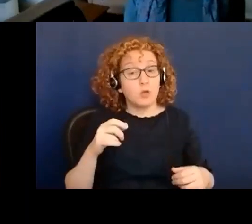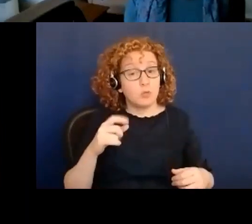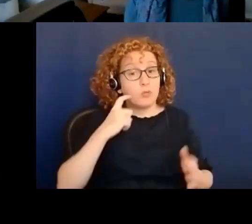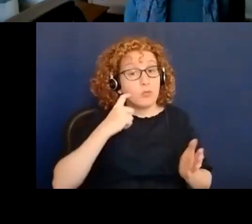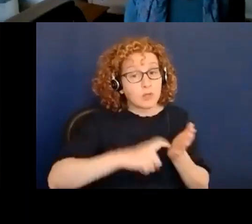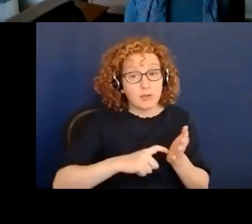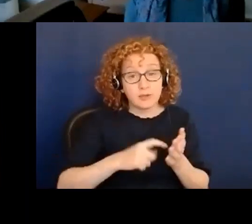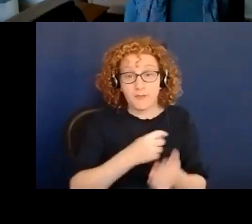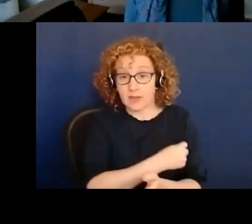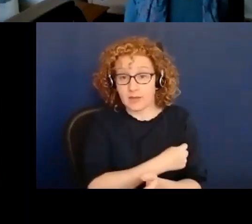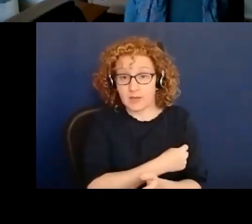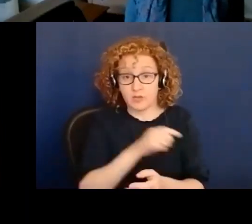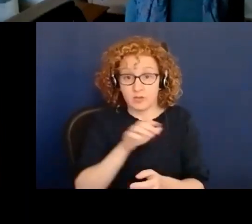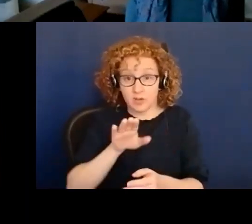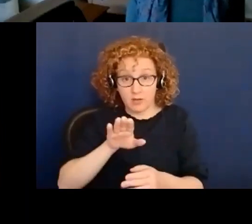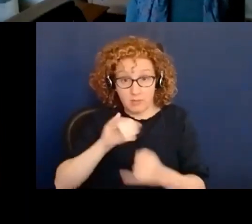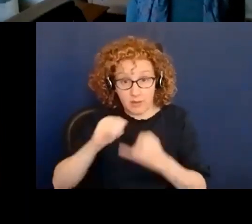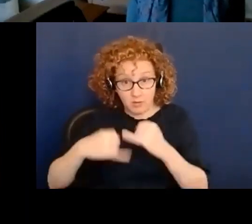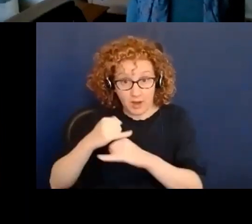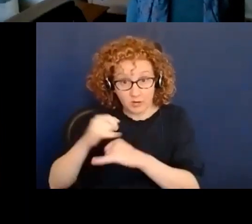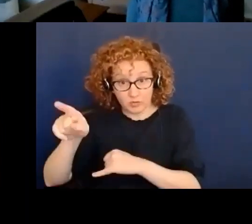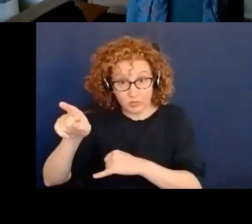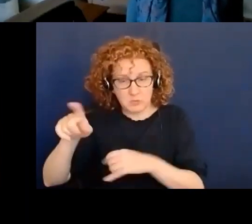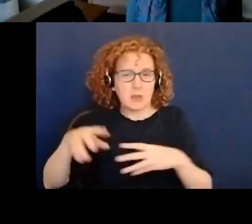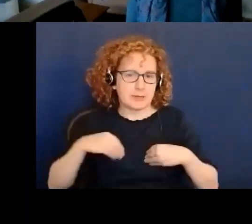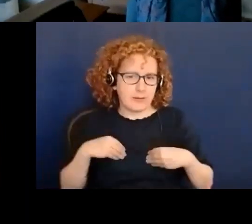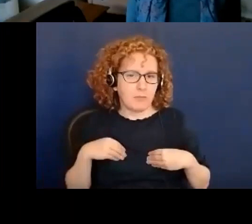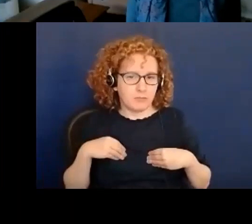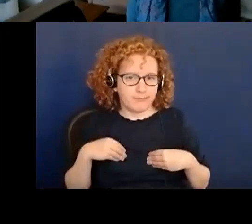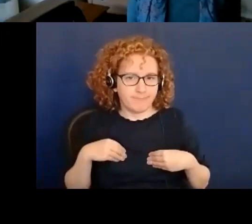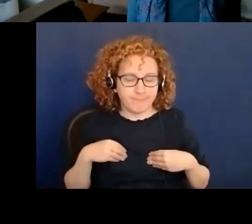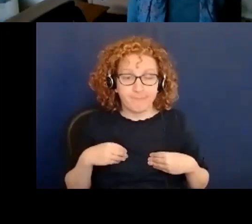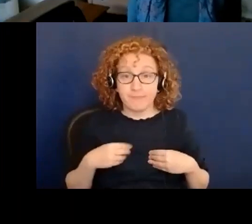from abroad so someone has been vaccinated from another country and it's not one of the